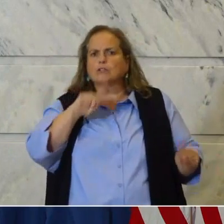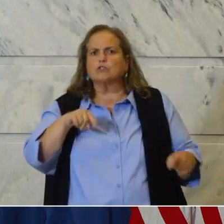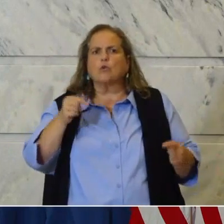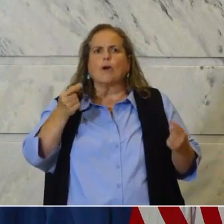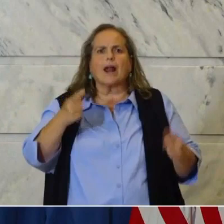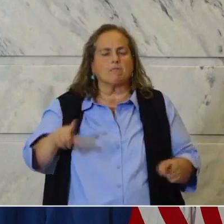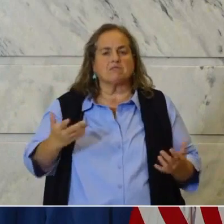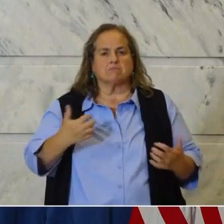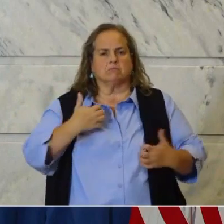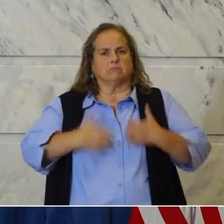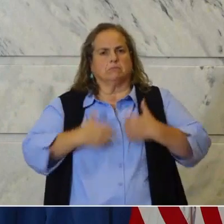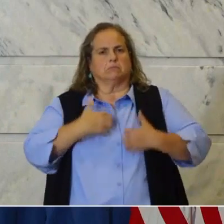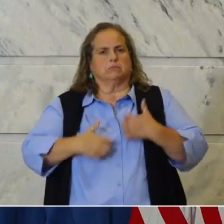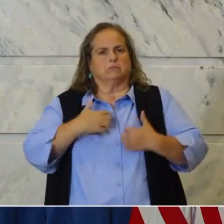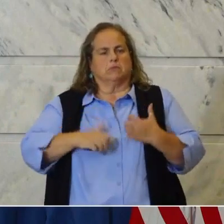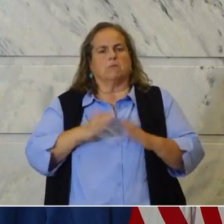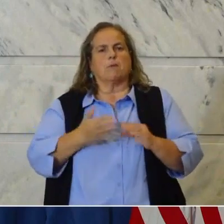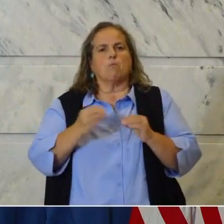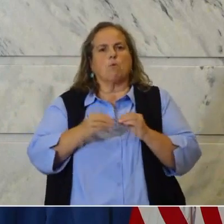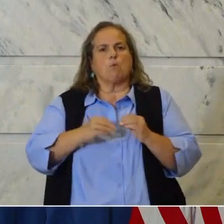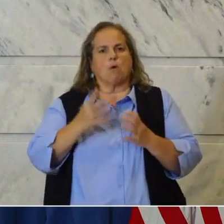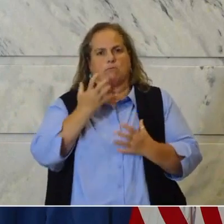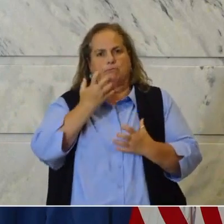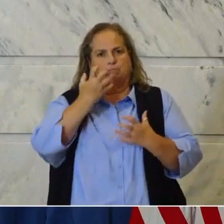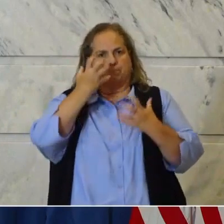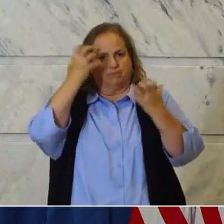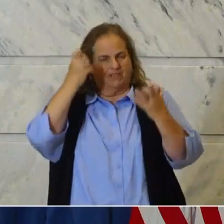emotions. You know, the sooner we reach a resolution the better and or